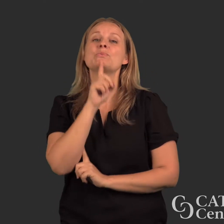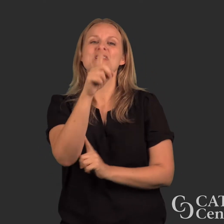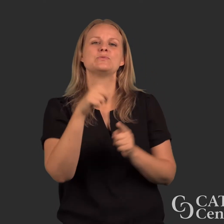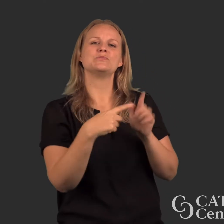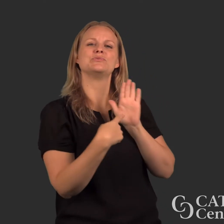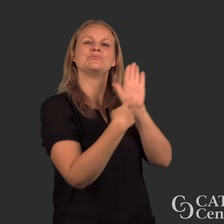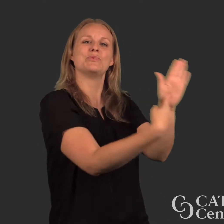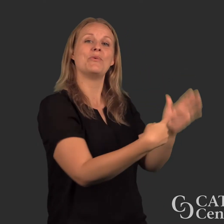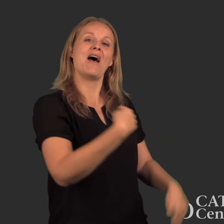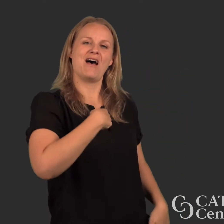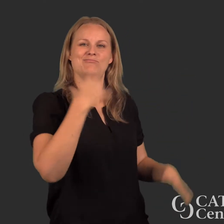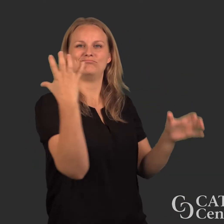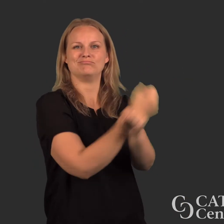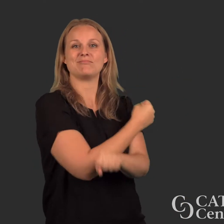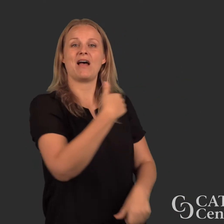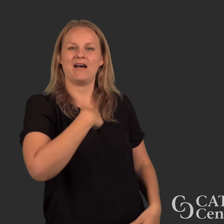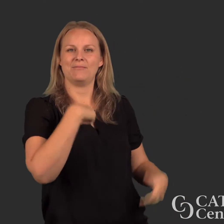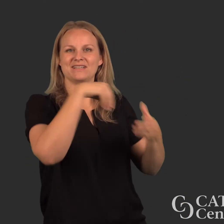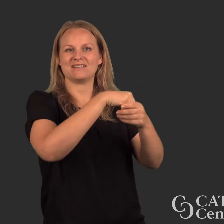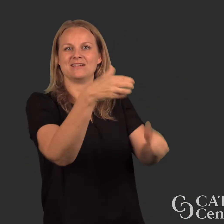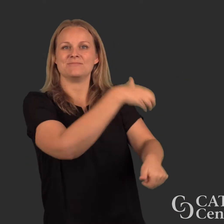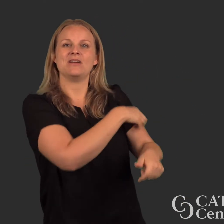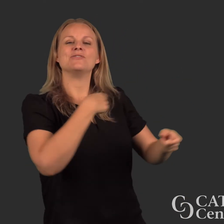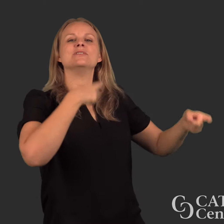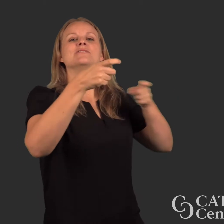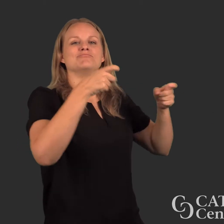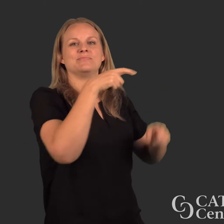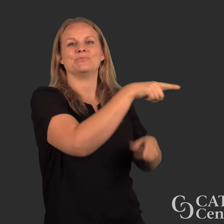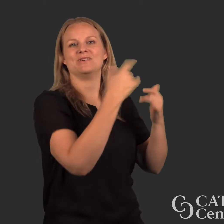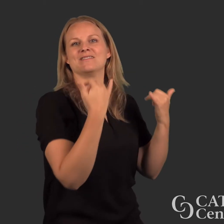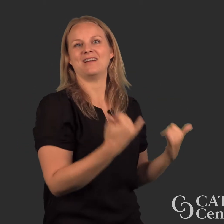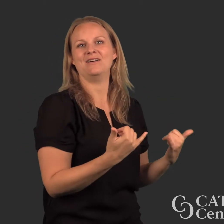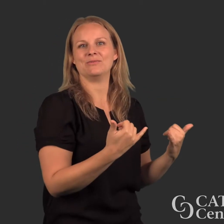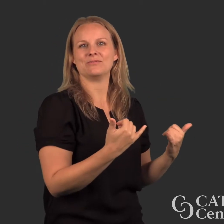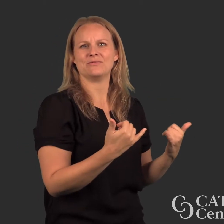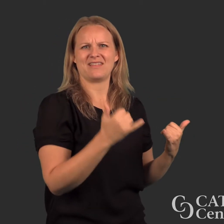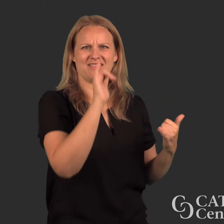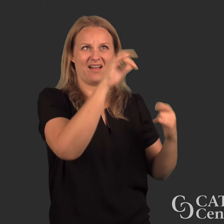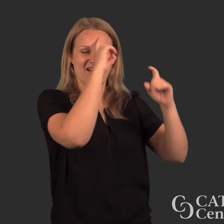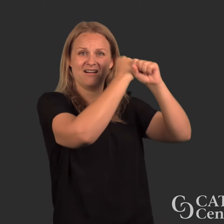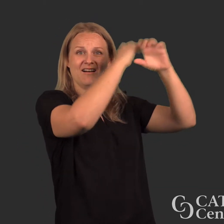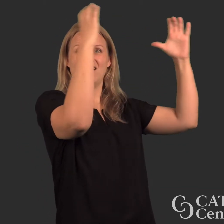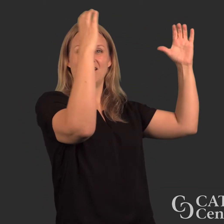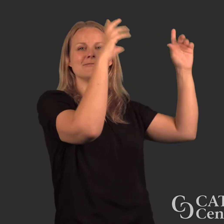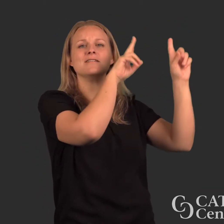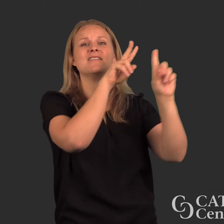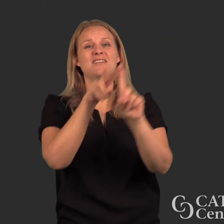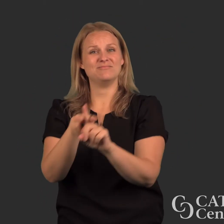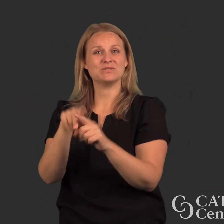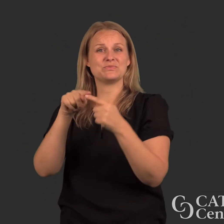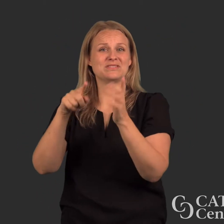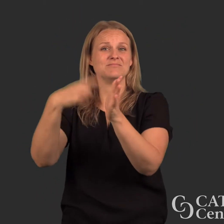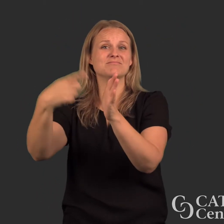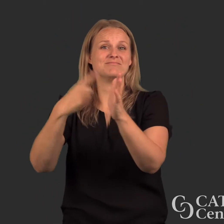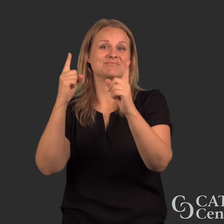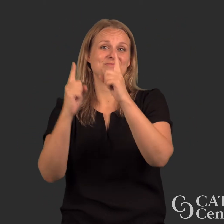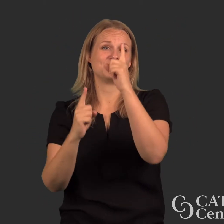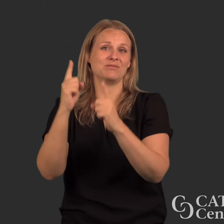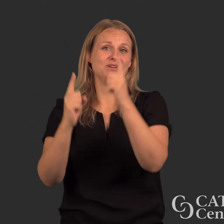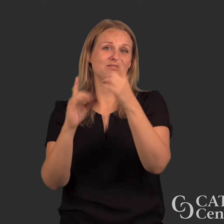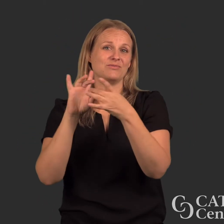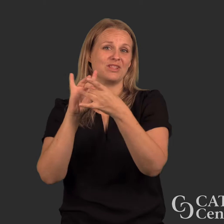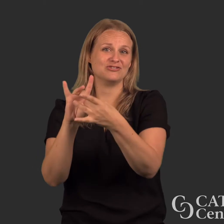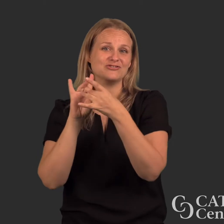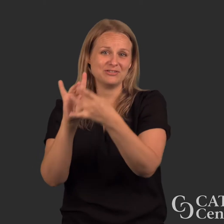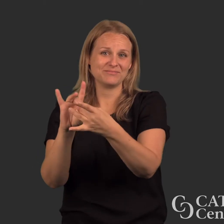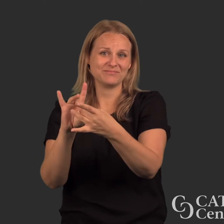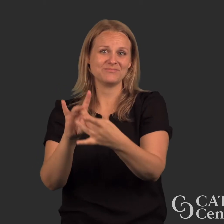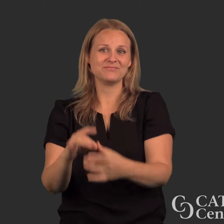but as a tool of violence, control and power. This example can also be applied to individual relationships.